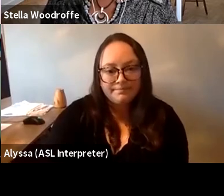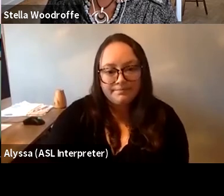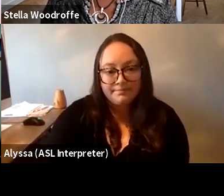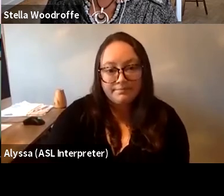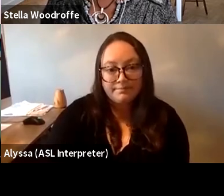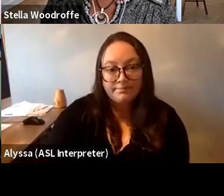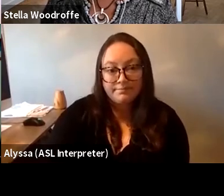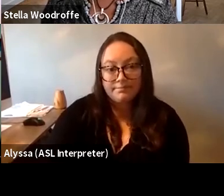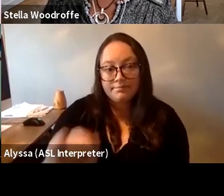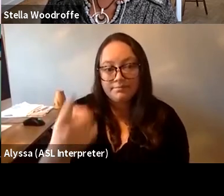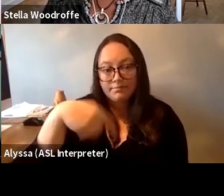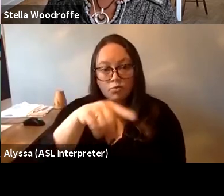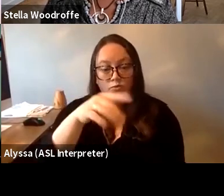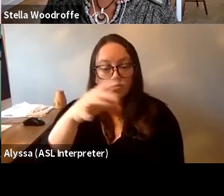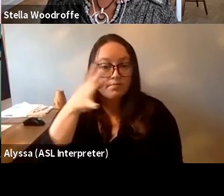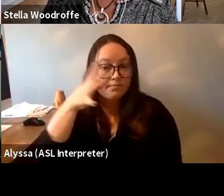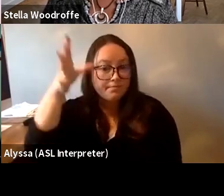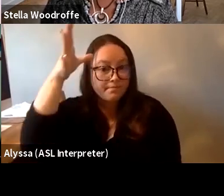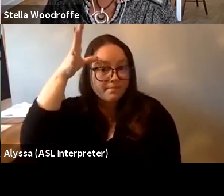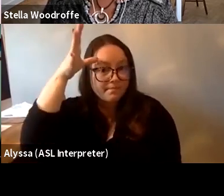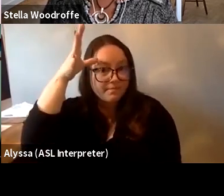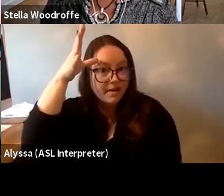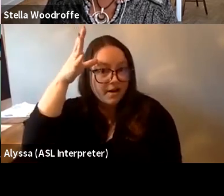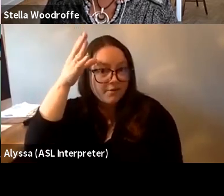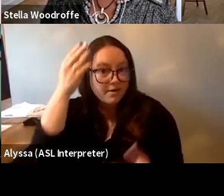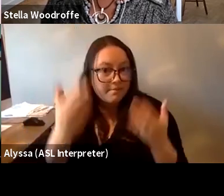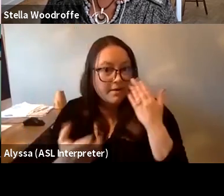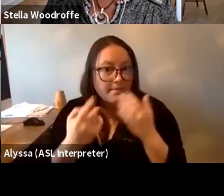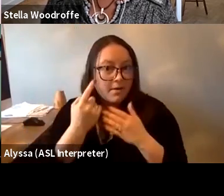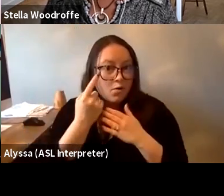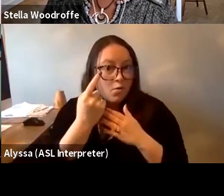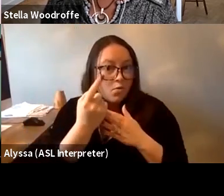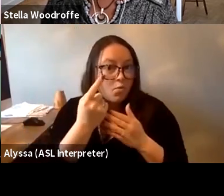is one piece of advice you might give other parents of people on the spectrum?